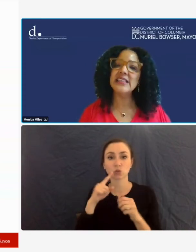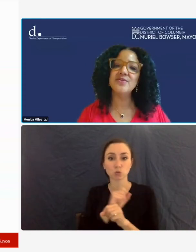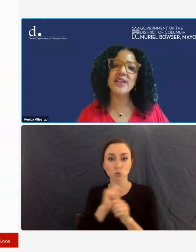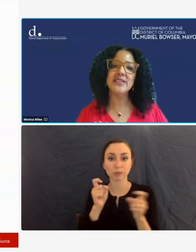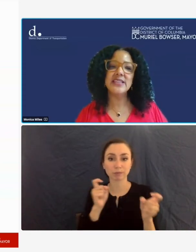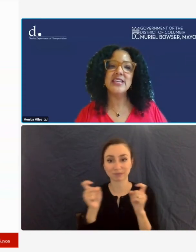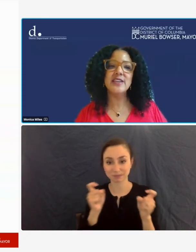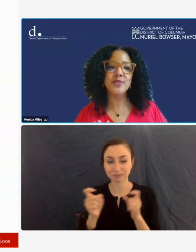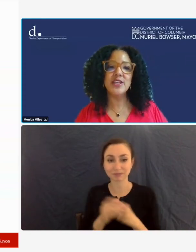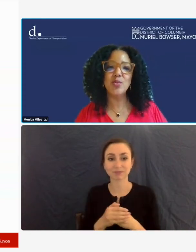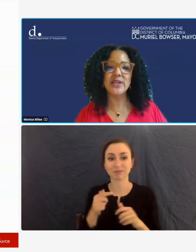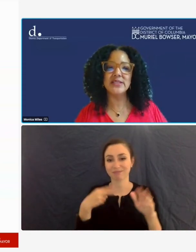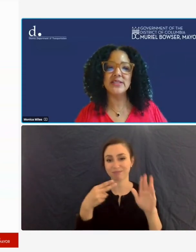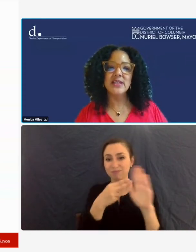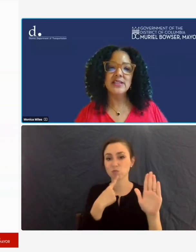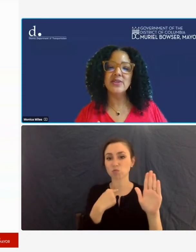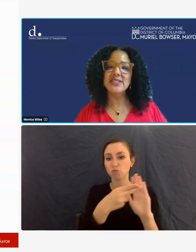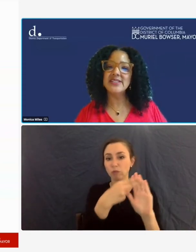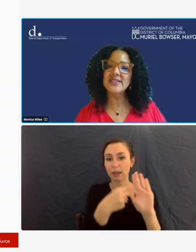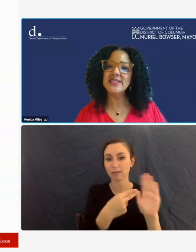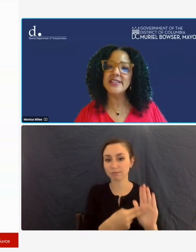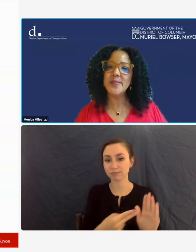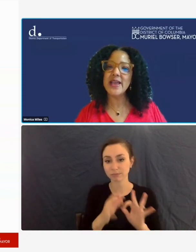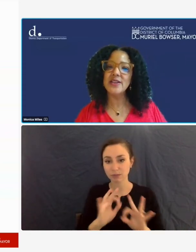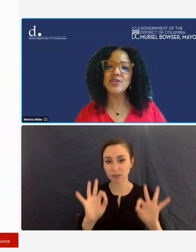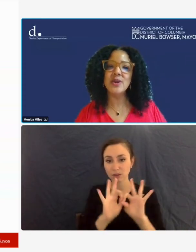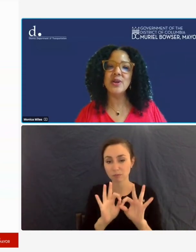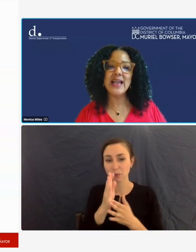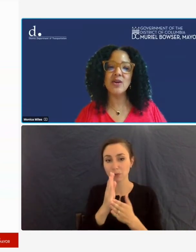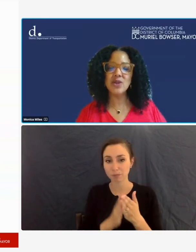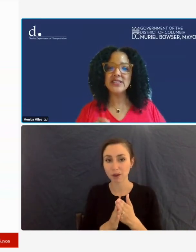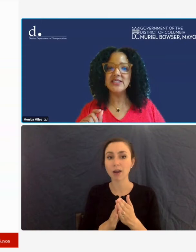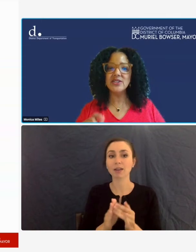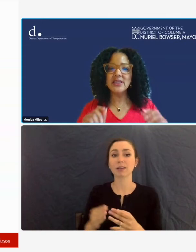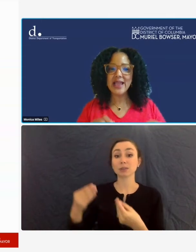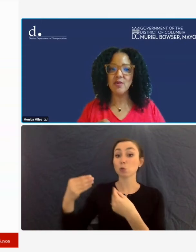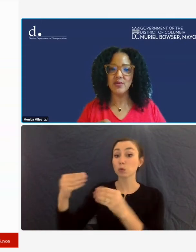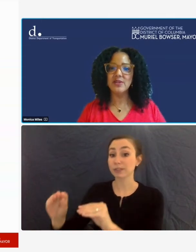and read the key key points so in the sales lease back you're allowed what's considered allowable